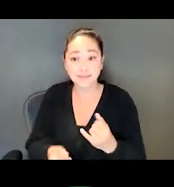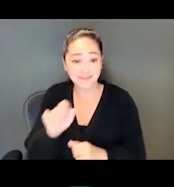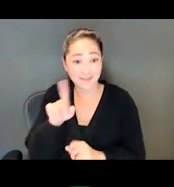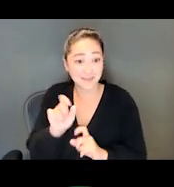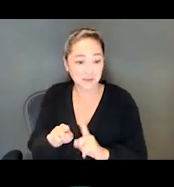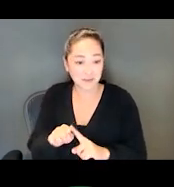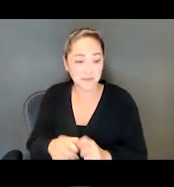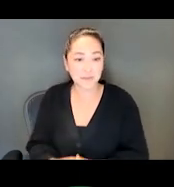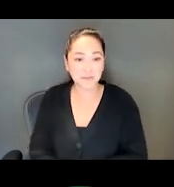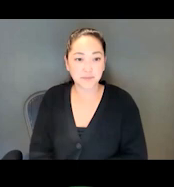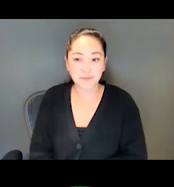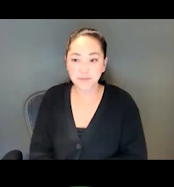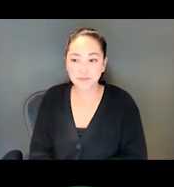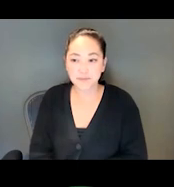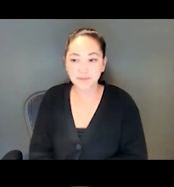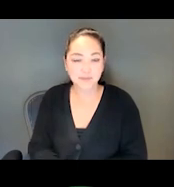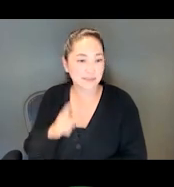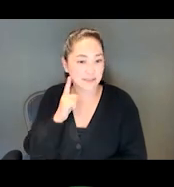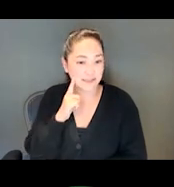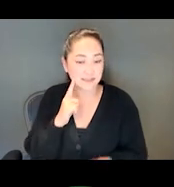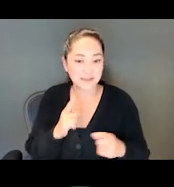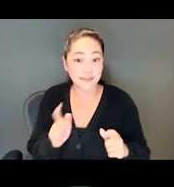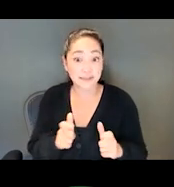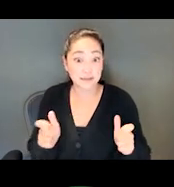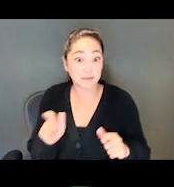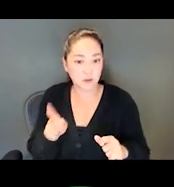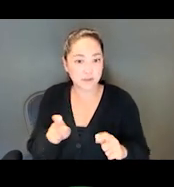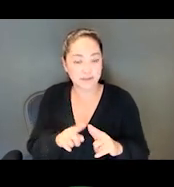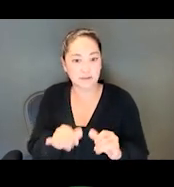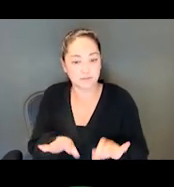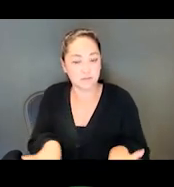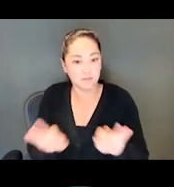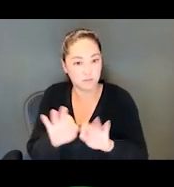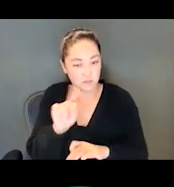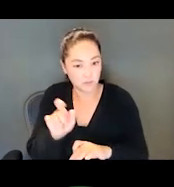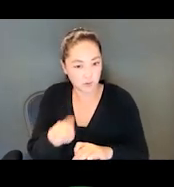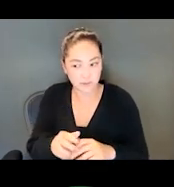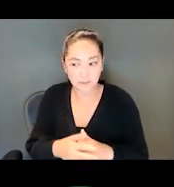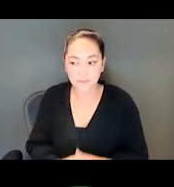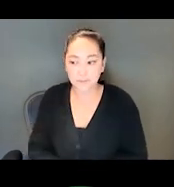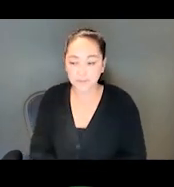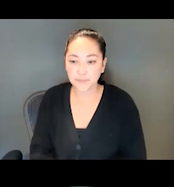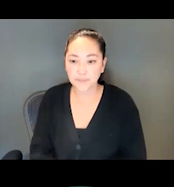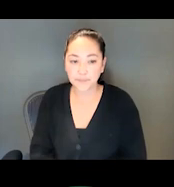That was touch on sometimes during our, during our conference. And I want to reflect on the current state of affairs.